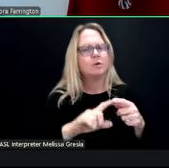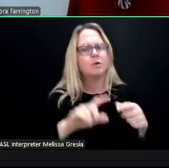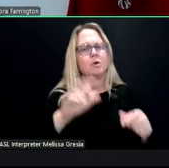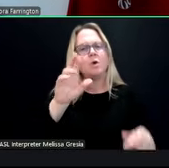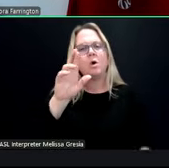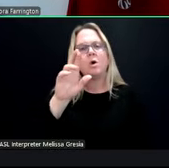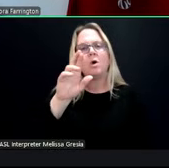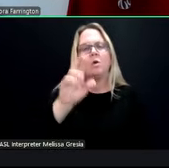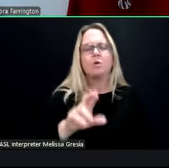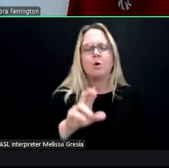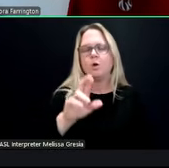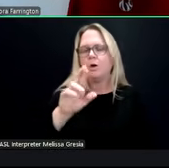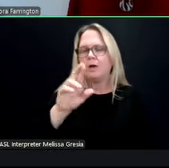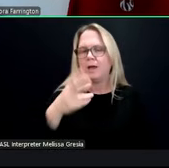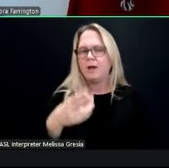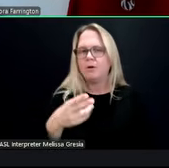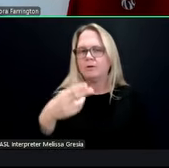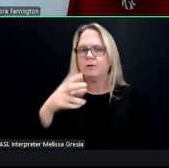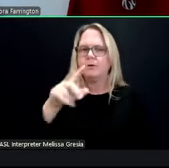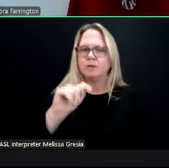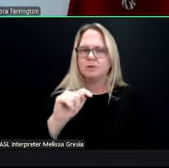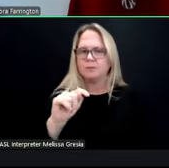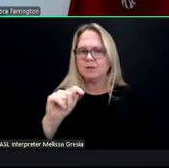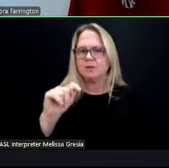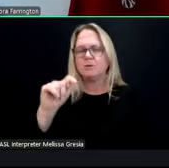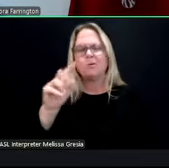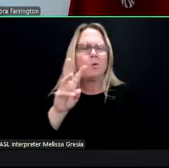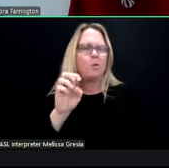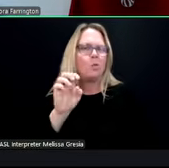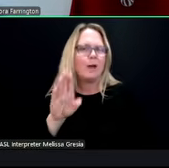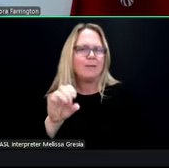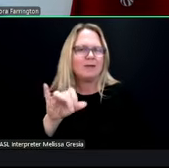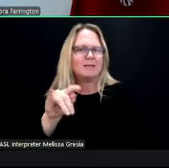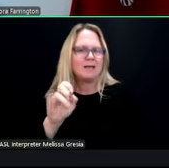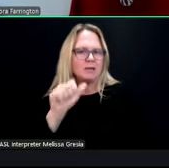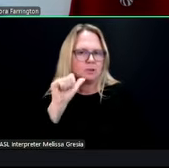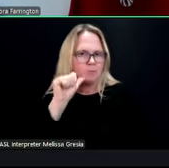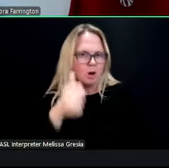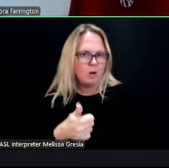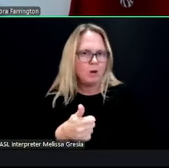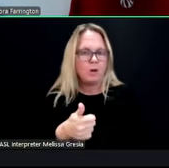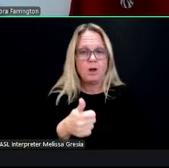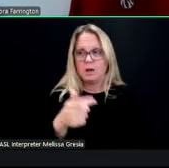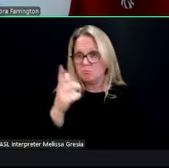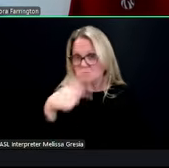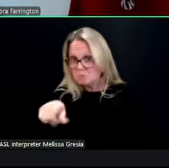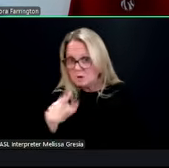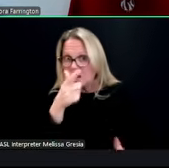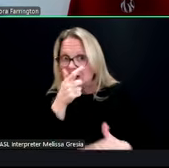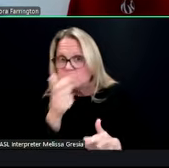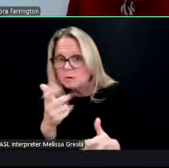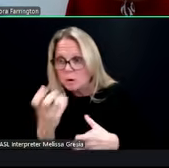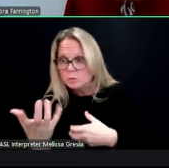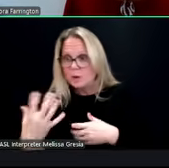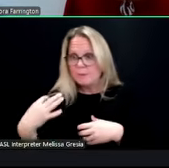program website tomorrow. Um entities that are interested in applying we should submit a letter